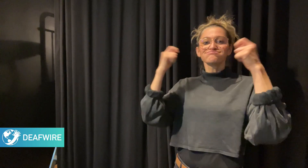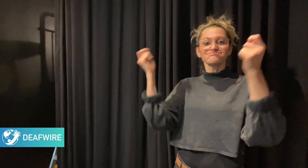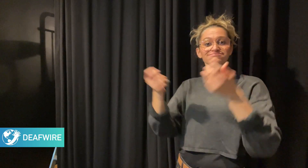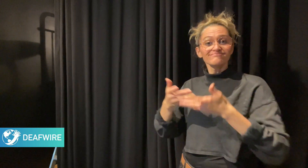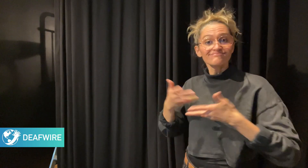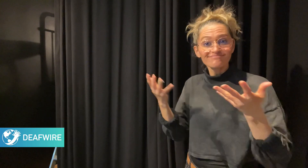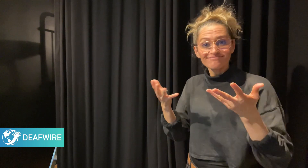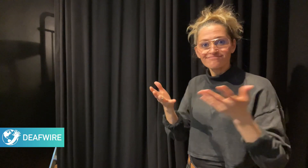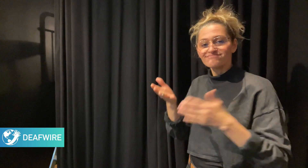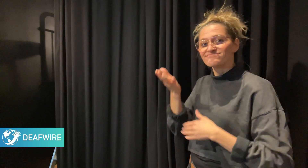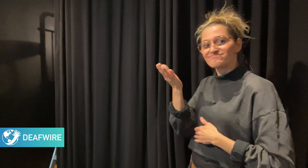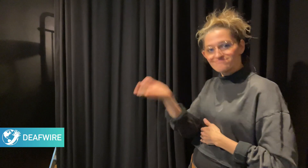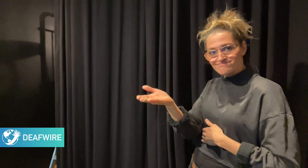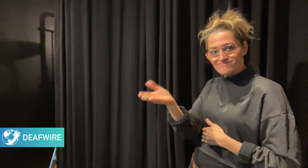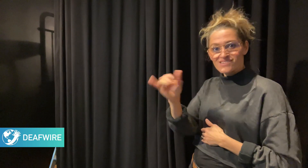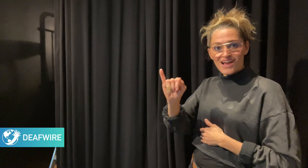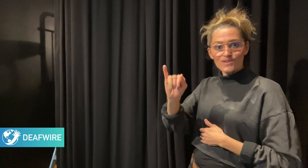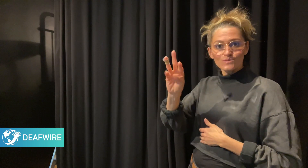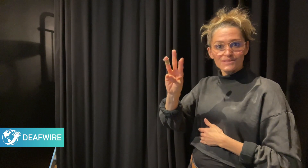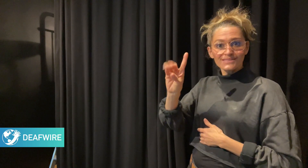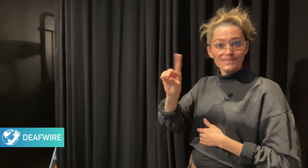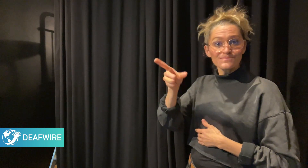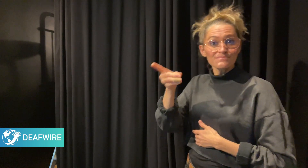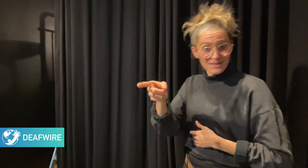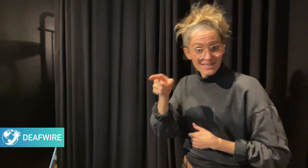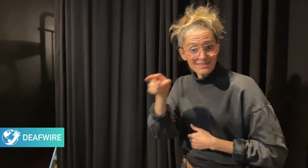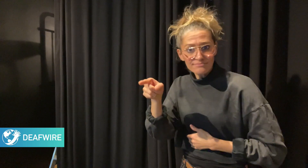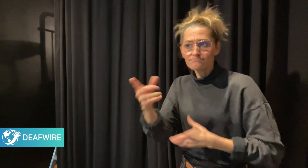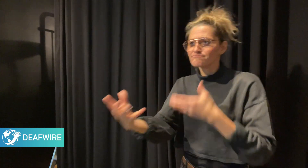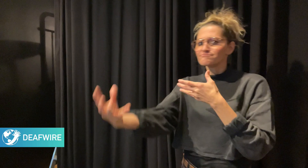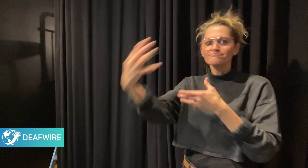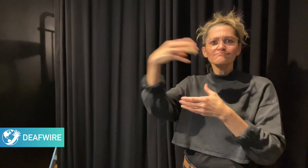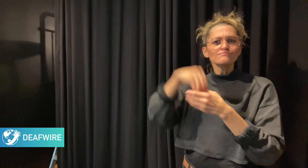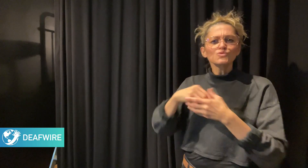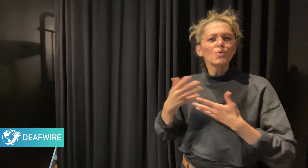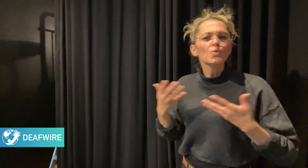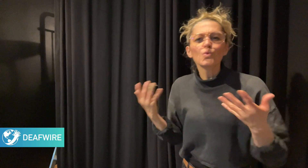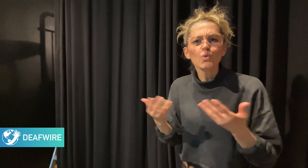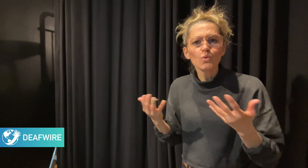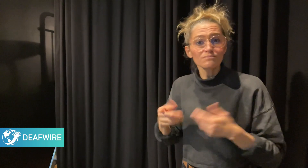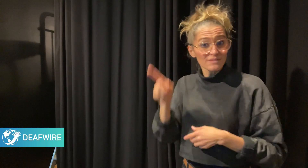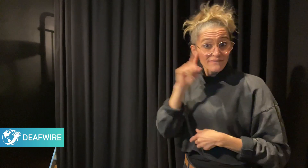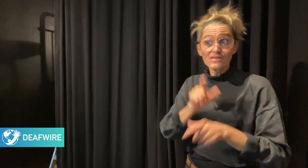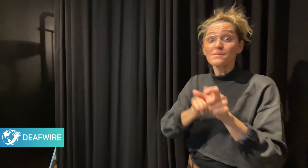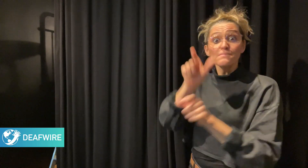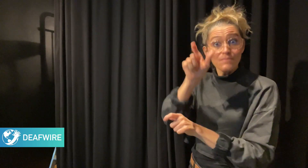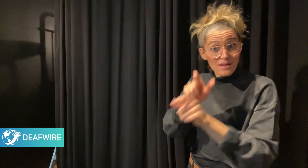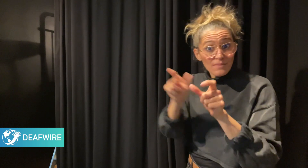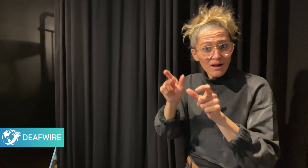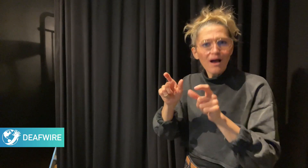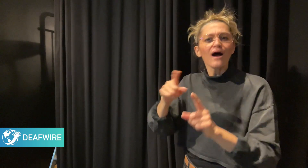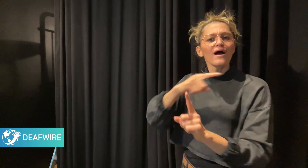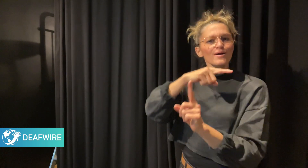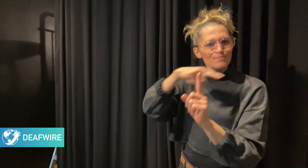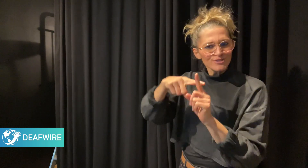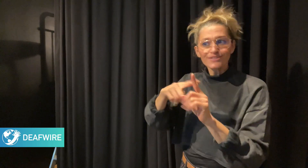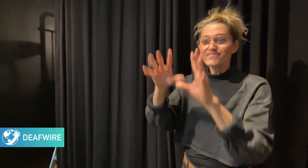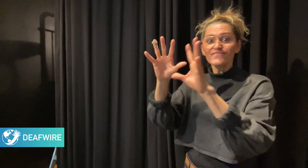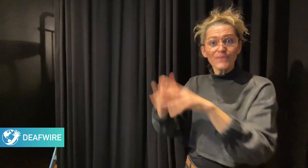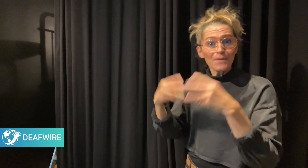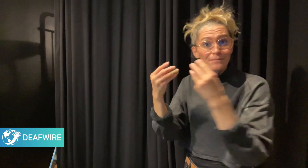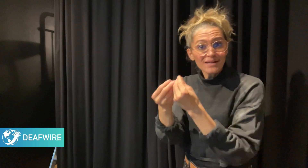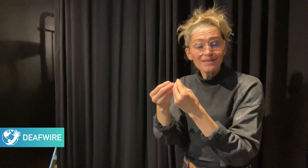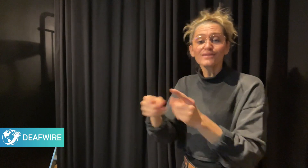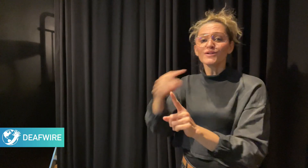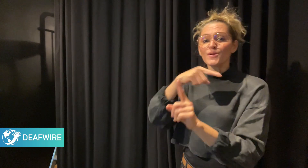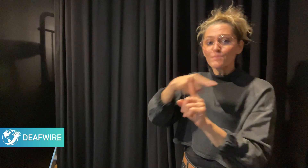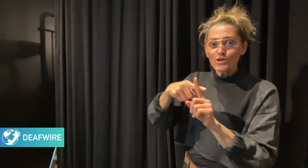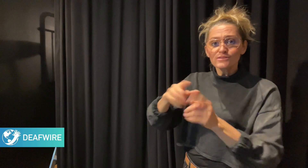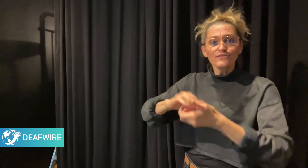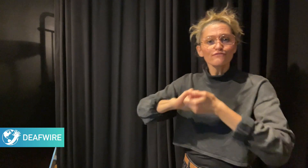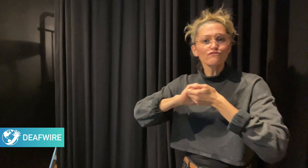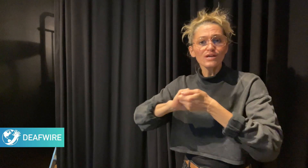the IWDP, including the families of Deaf people, peers,